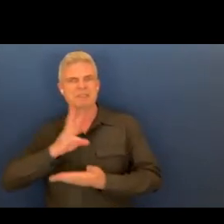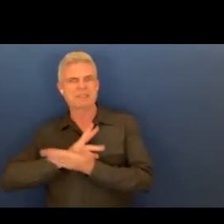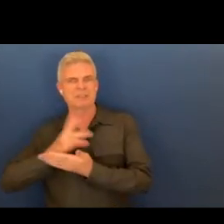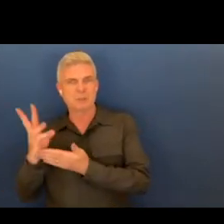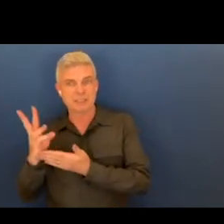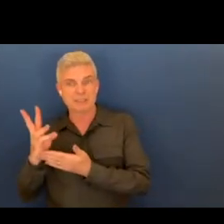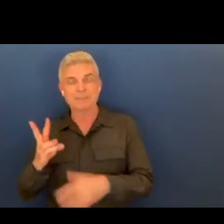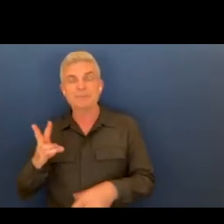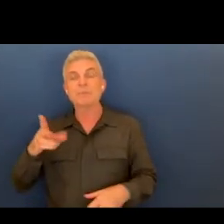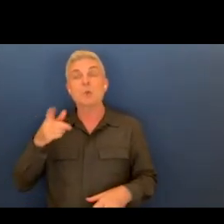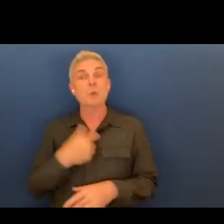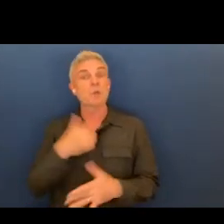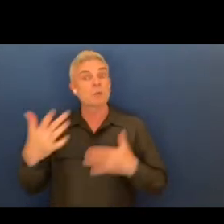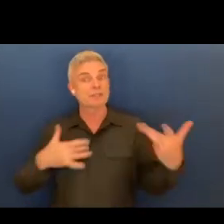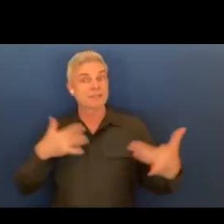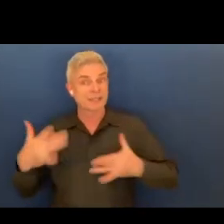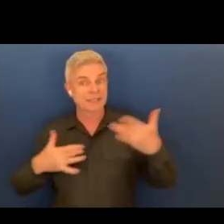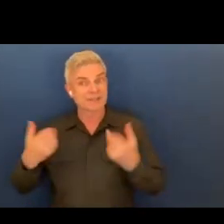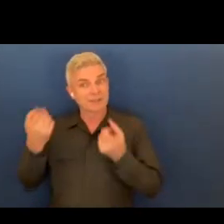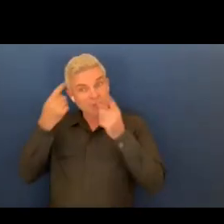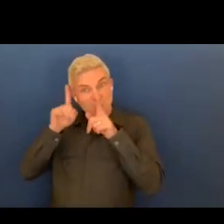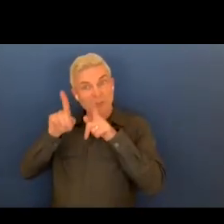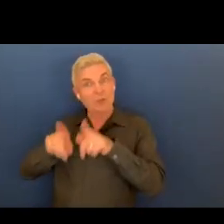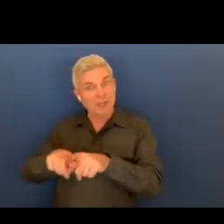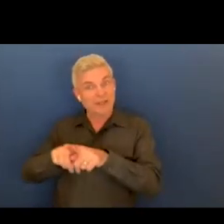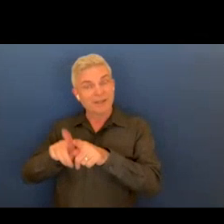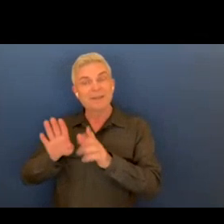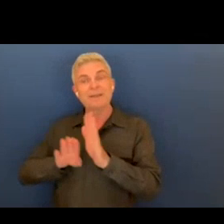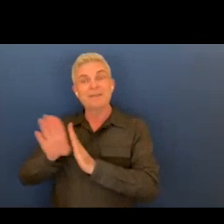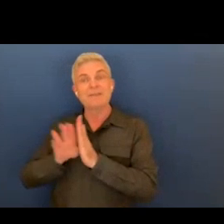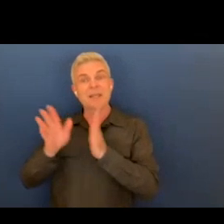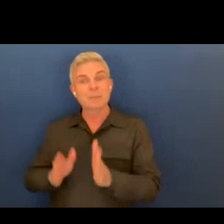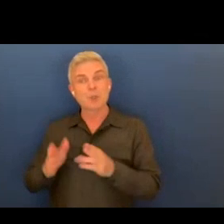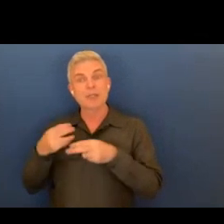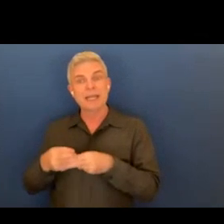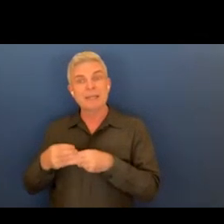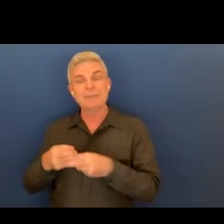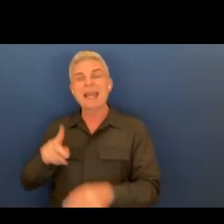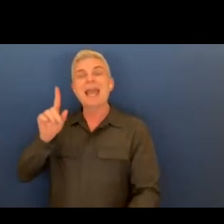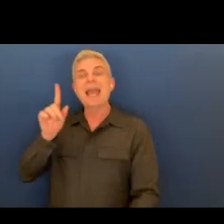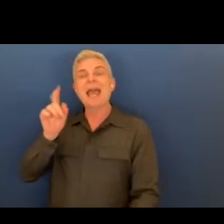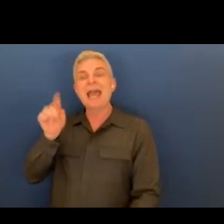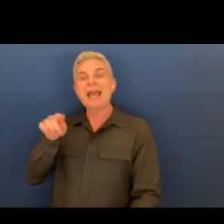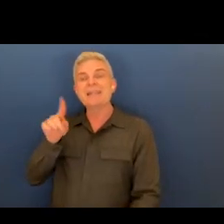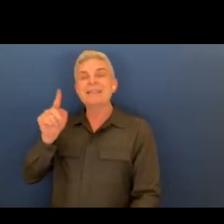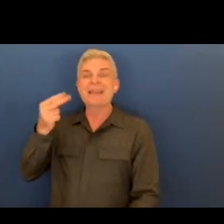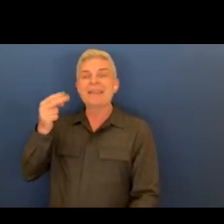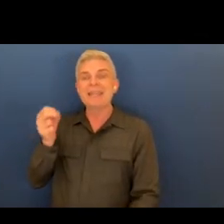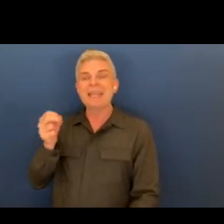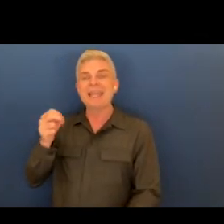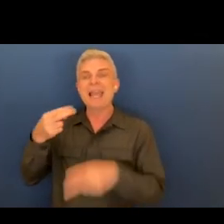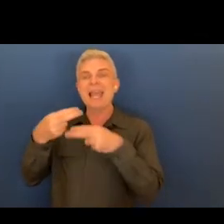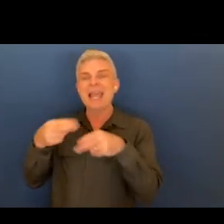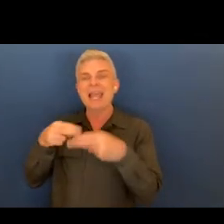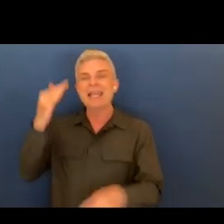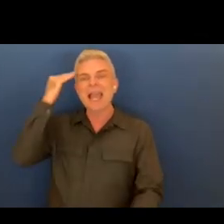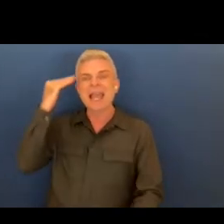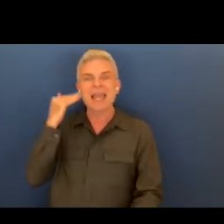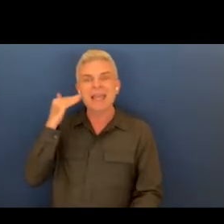We were very excited to agree on Ask the Egghead, LLC (Egghead) for our website development.